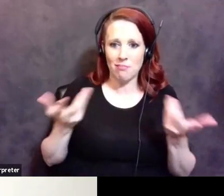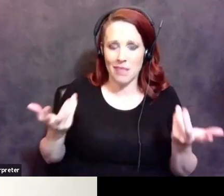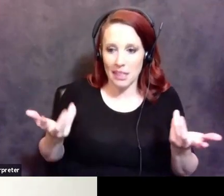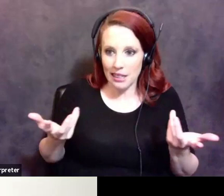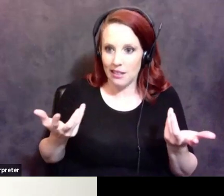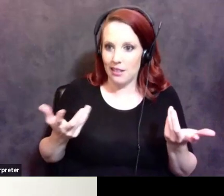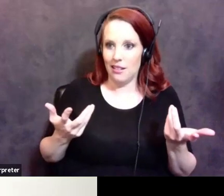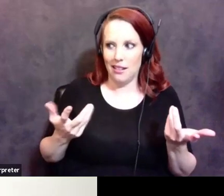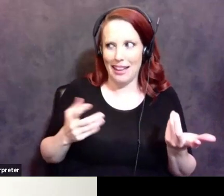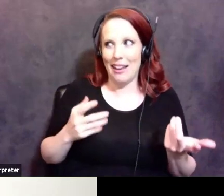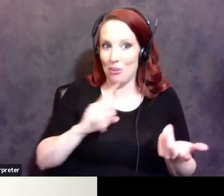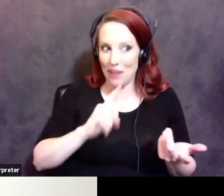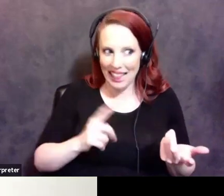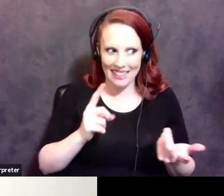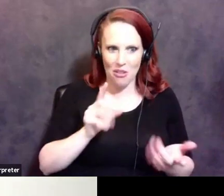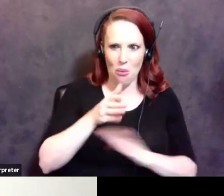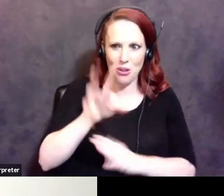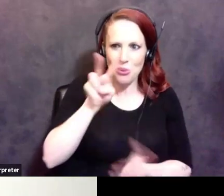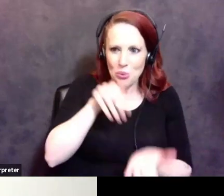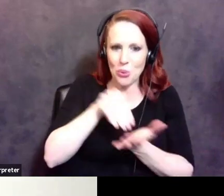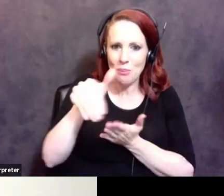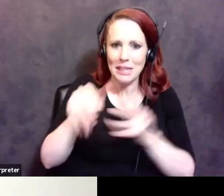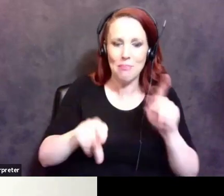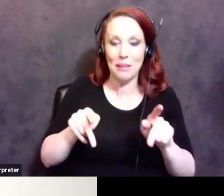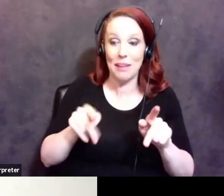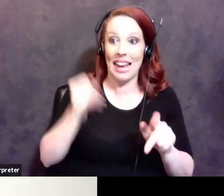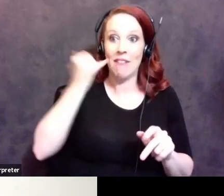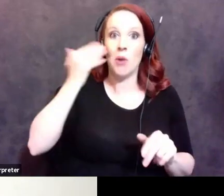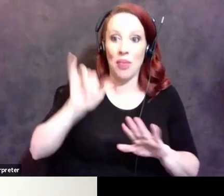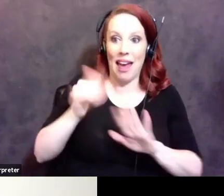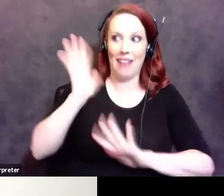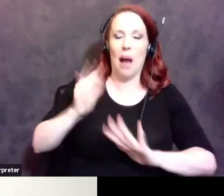well over 2 million which would have made my anxiety a lot higher at the time had I